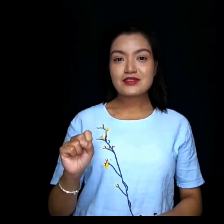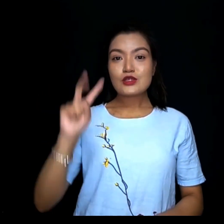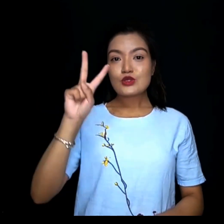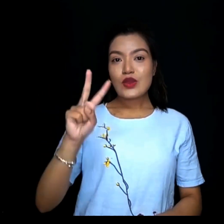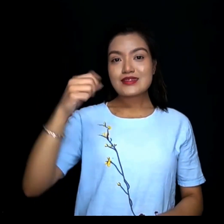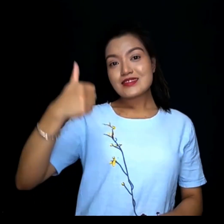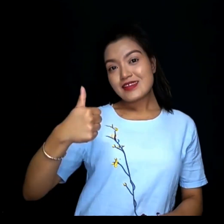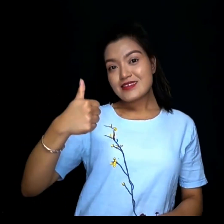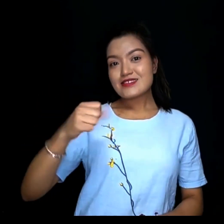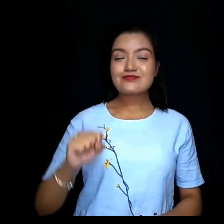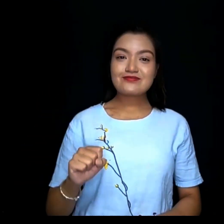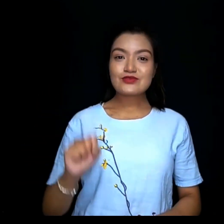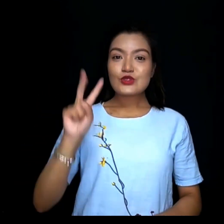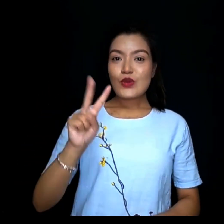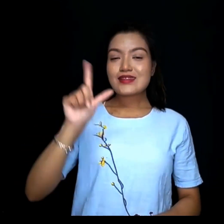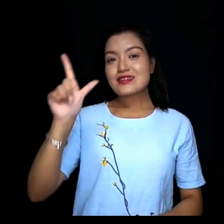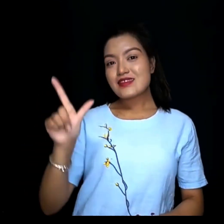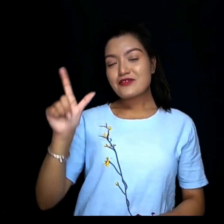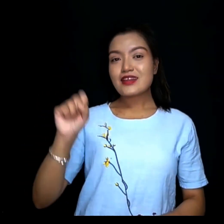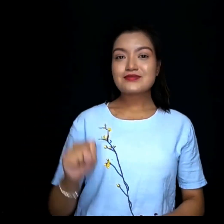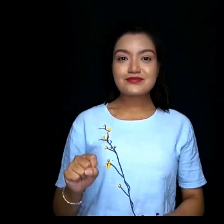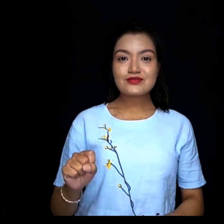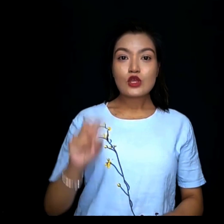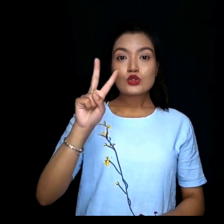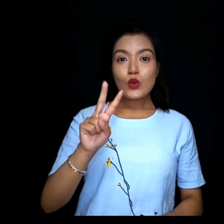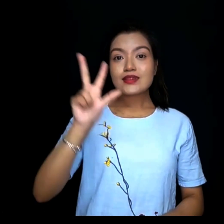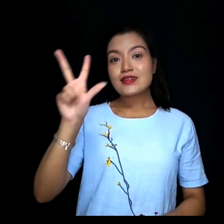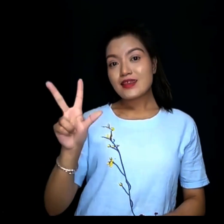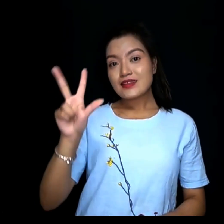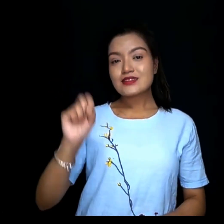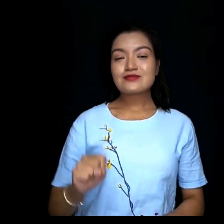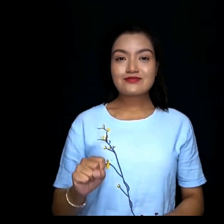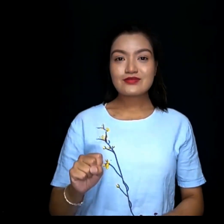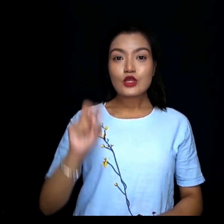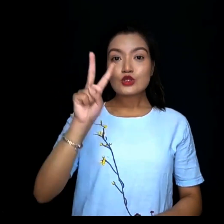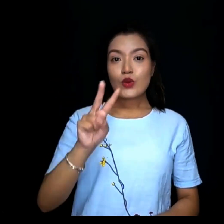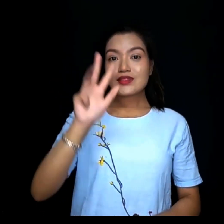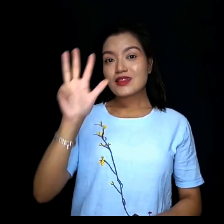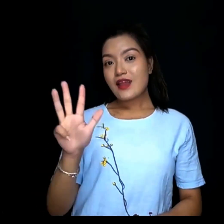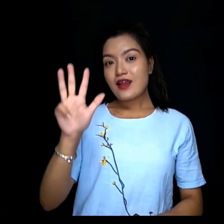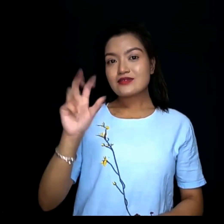२६ - २७ -२८ - २९